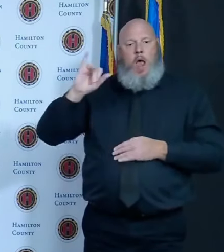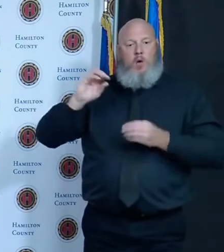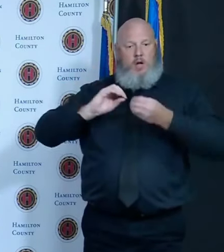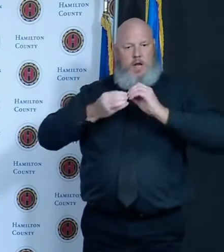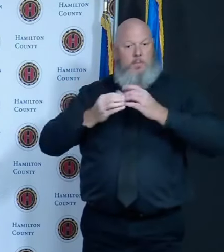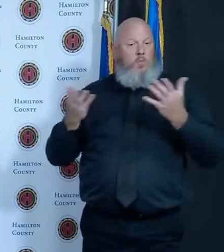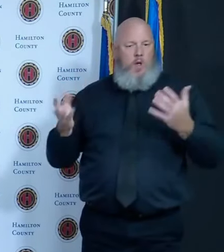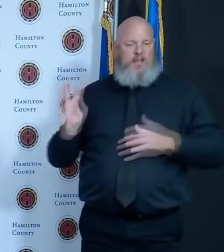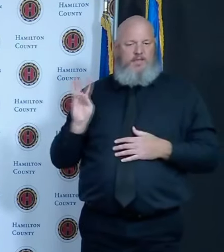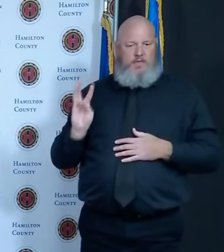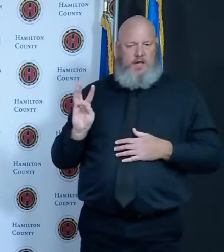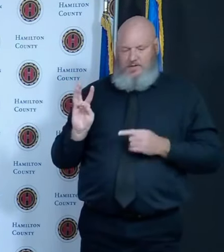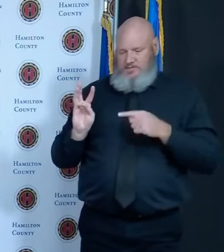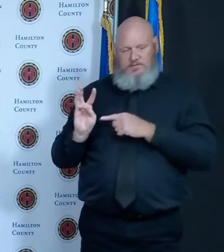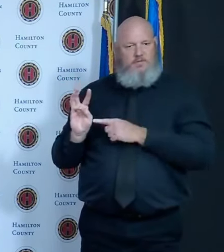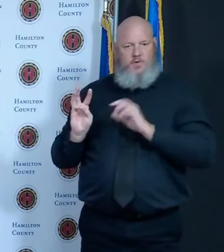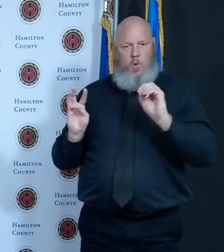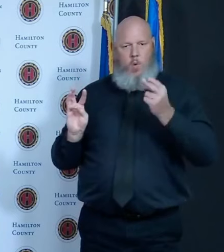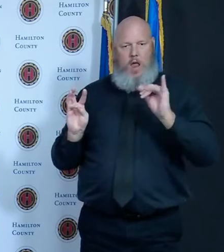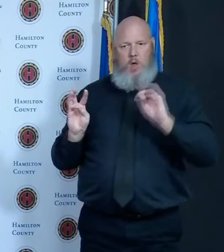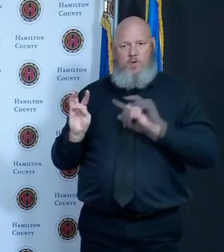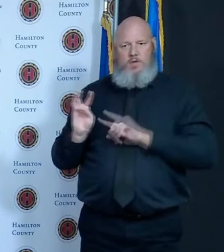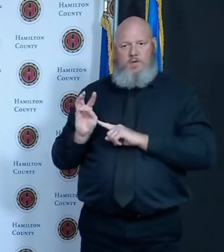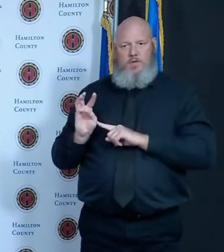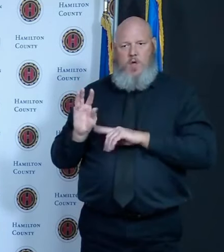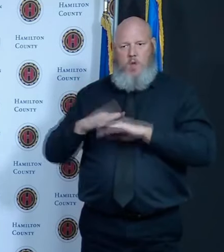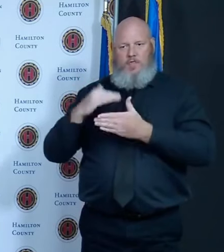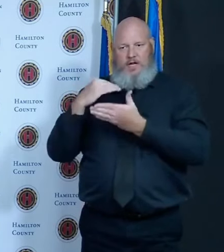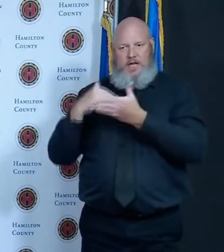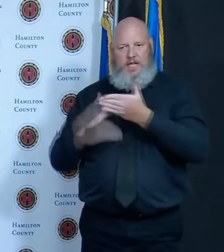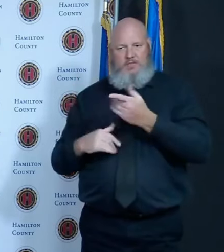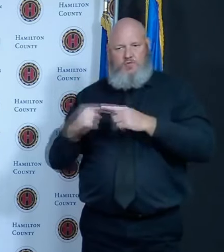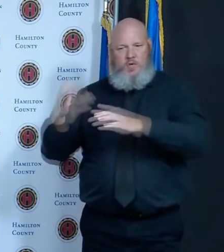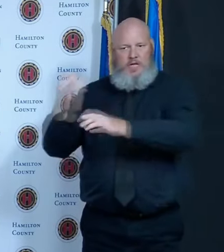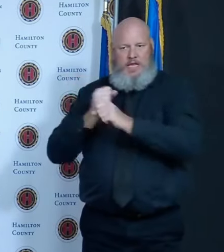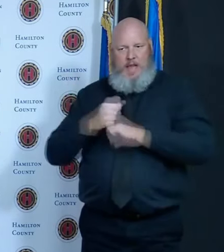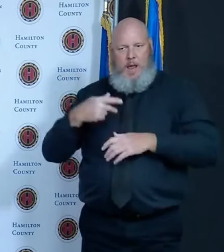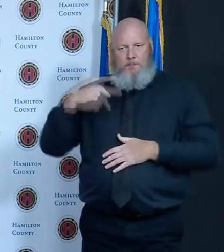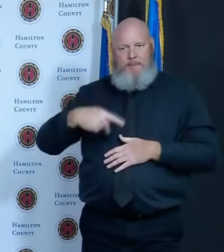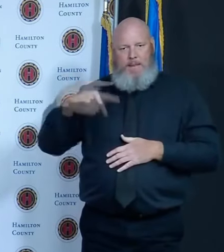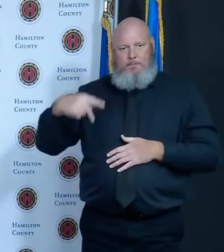mentioned one of these streams that the restart committee will be working on is